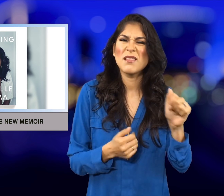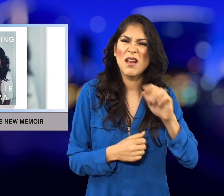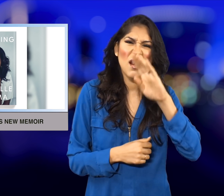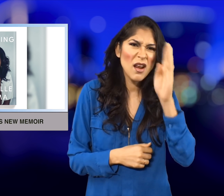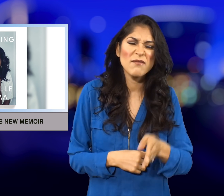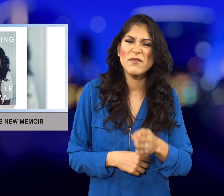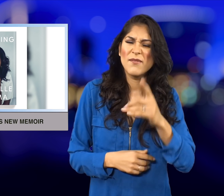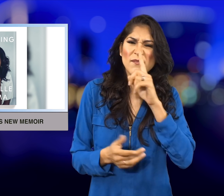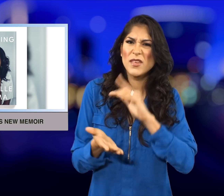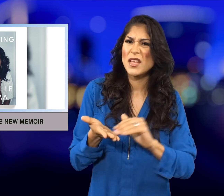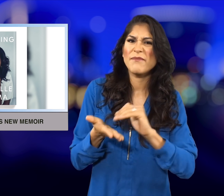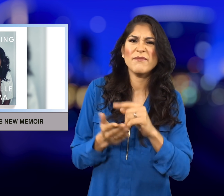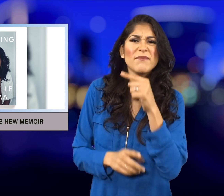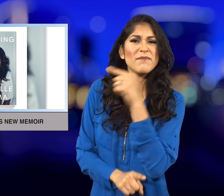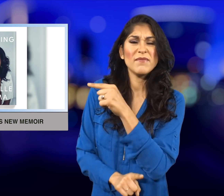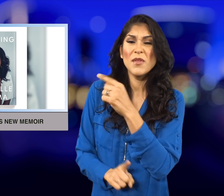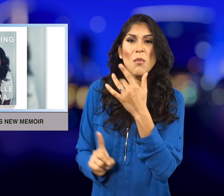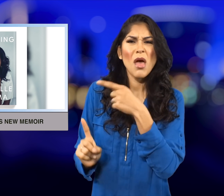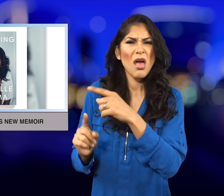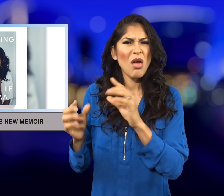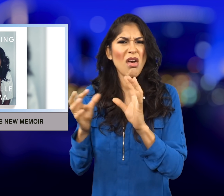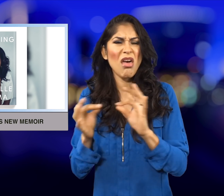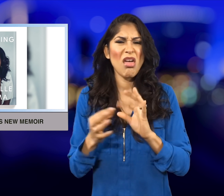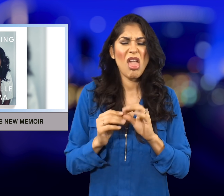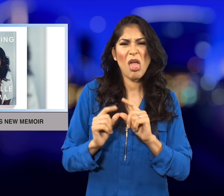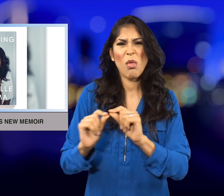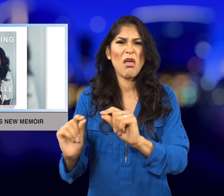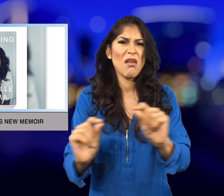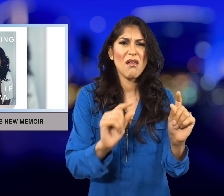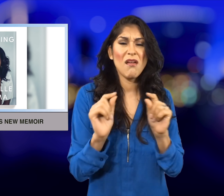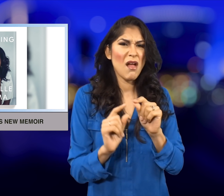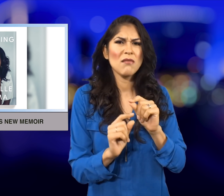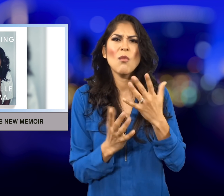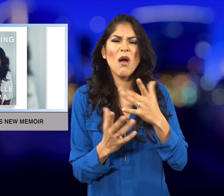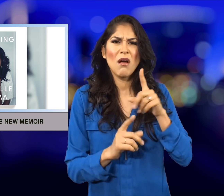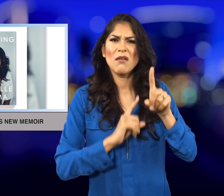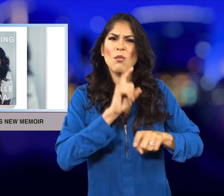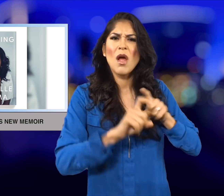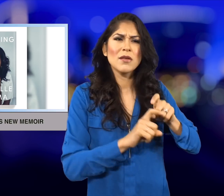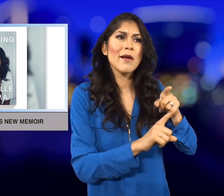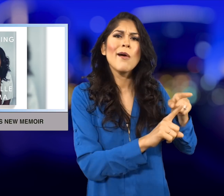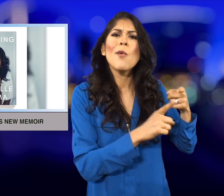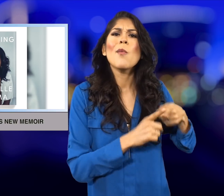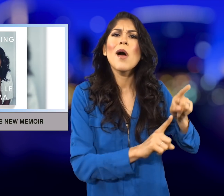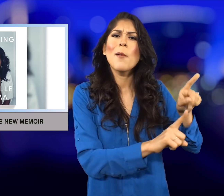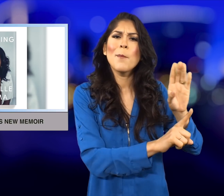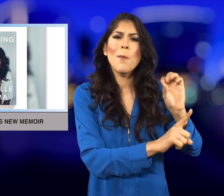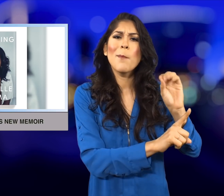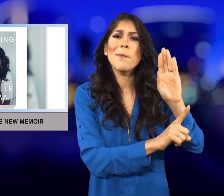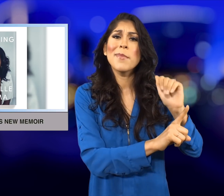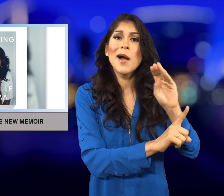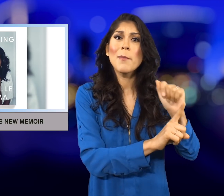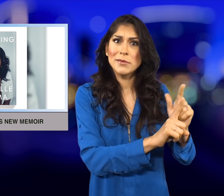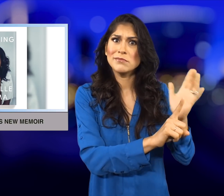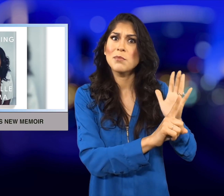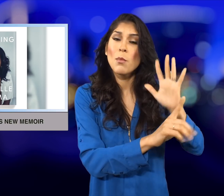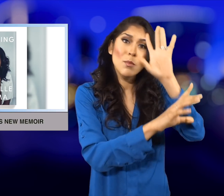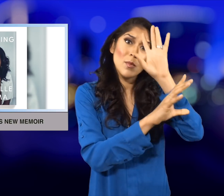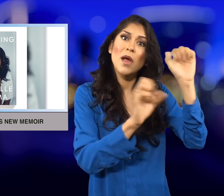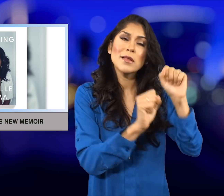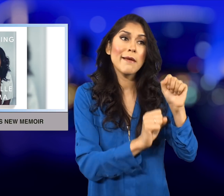She says she can never forgive him for the rumors he spread questioning the legitimacy